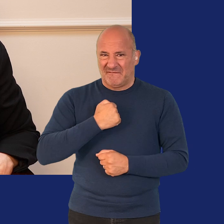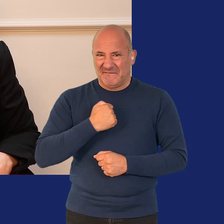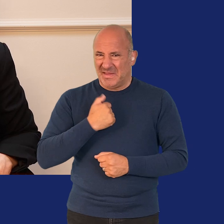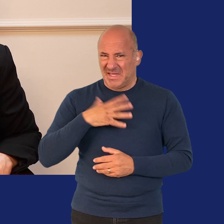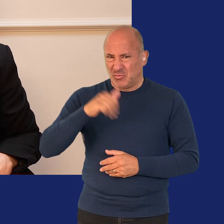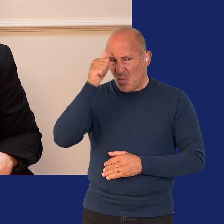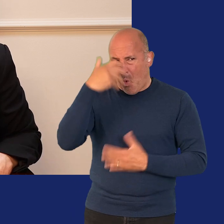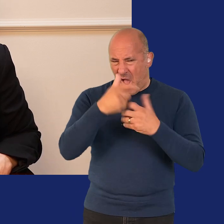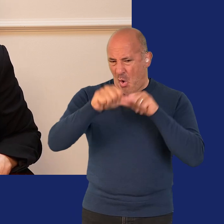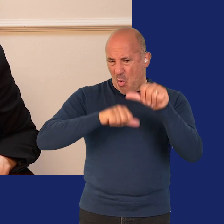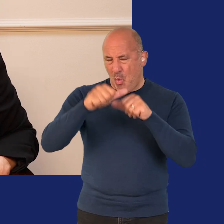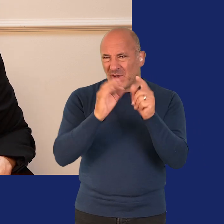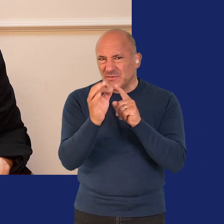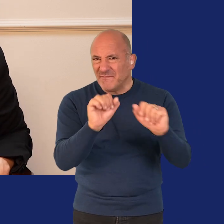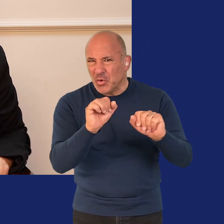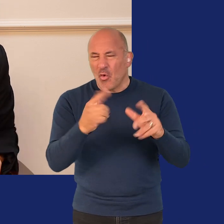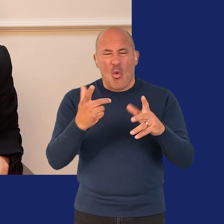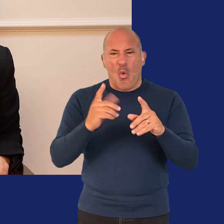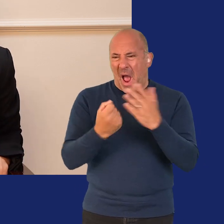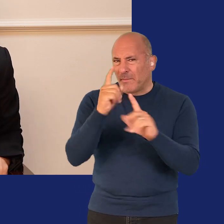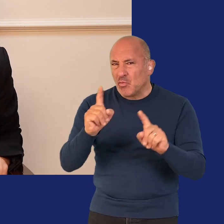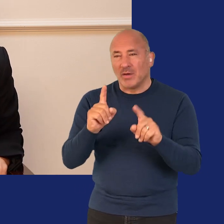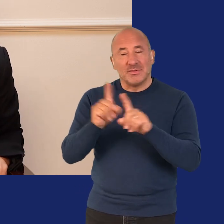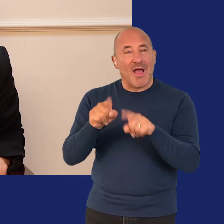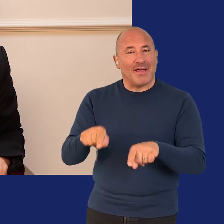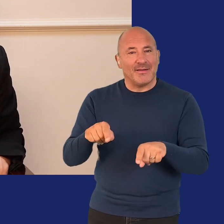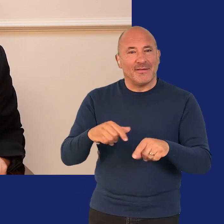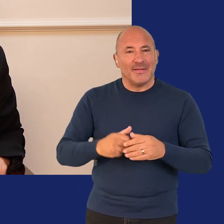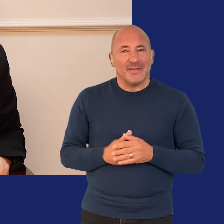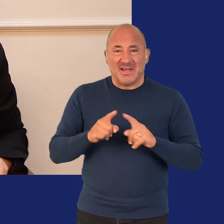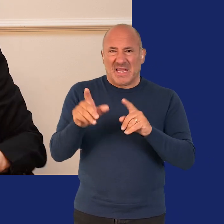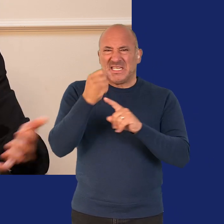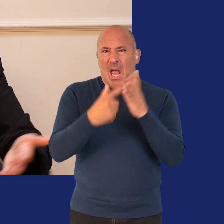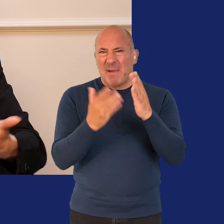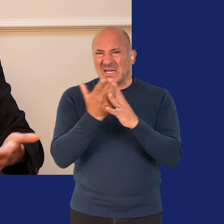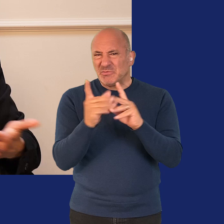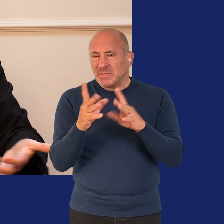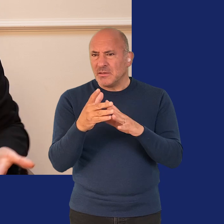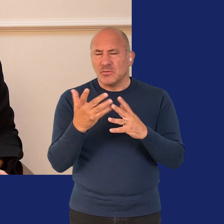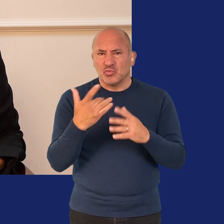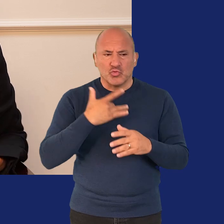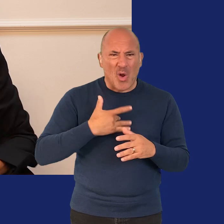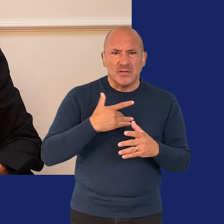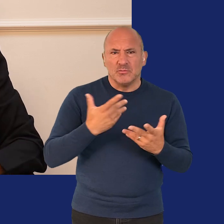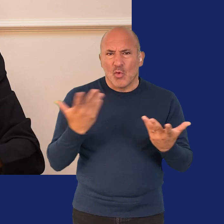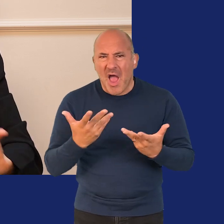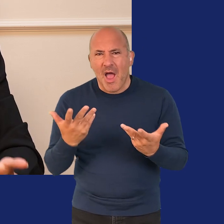What's gonna happen here? Or actually, what's the disabled access like? Where's the bathrooms? Josh: Mm-hmm. Adam: All those simple things that just put people at ease